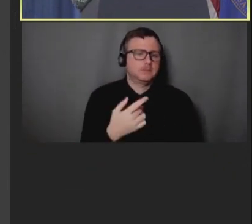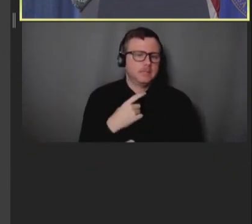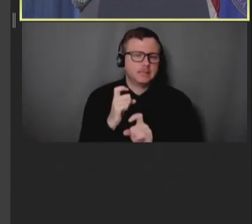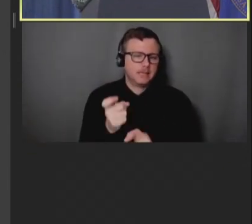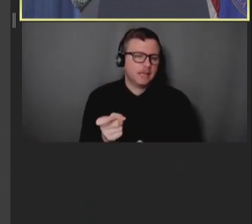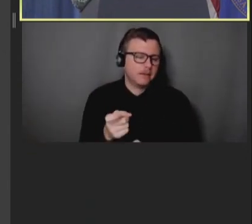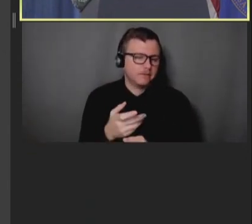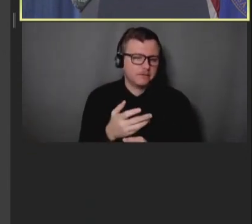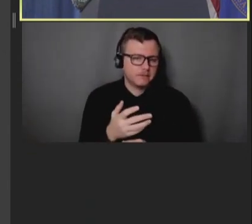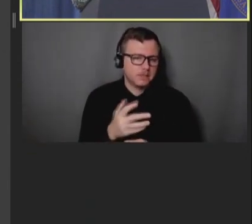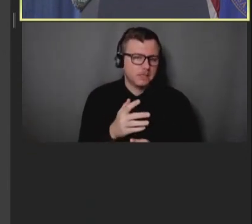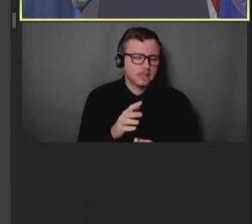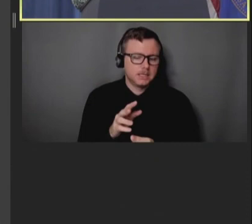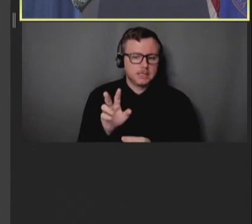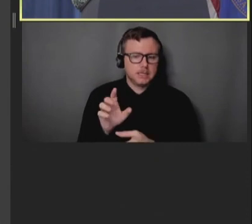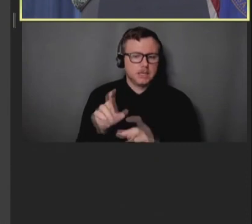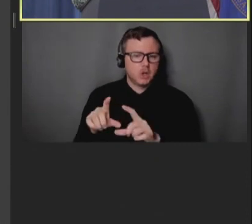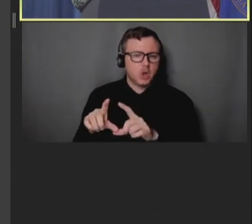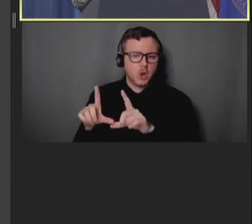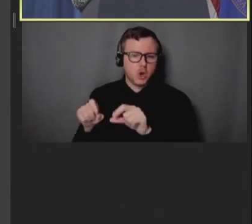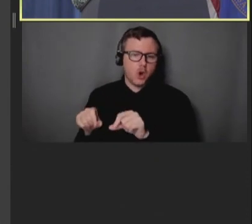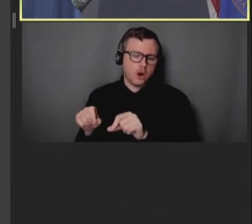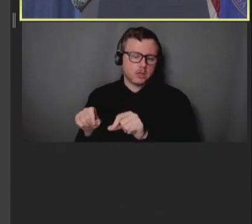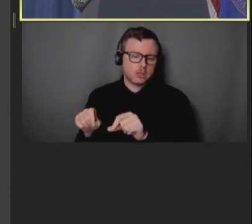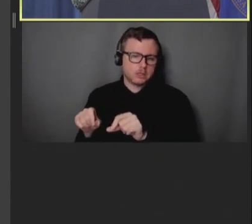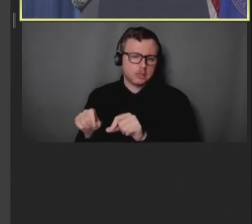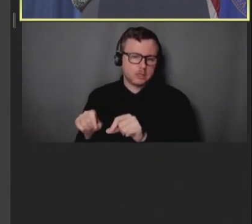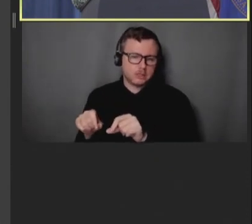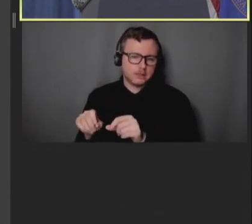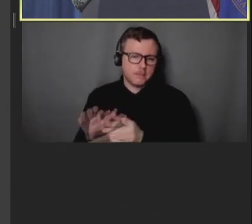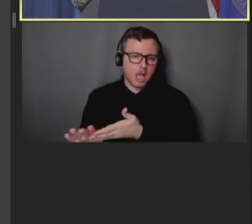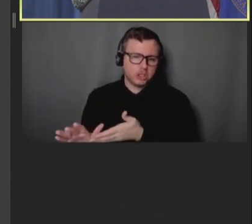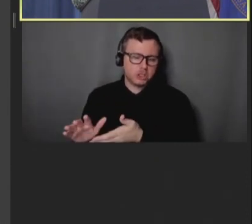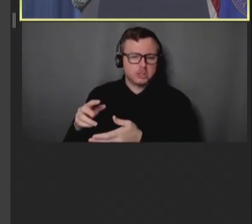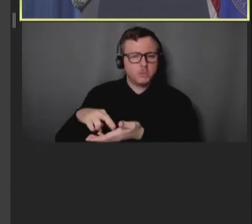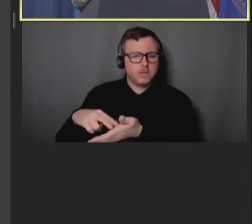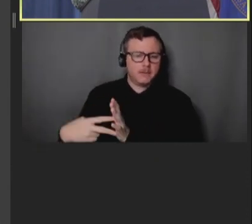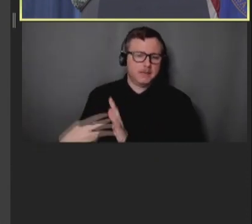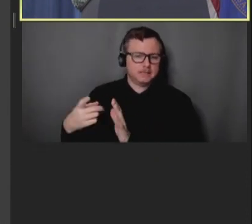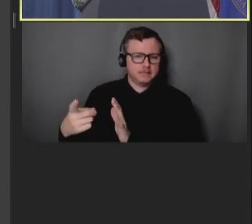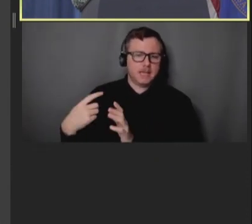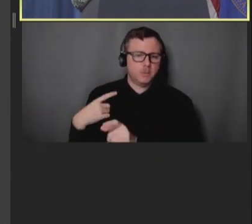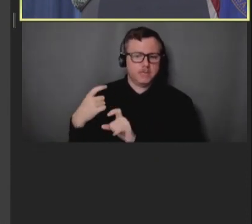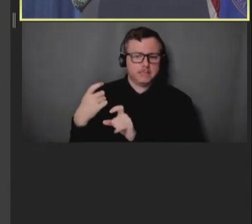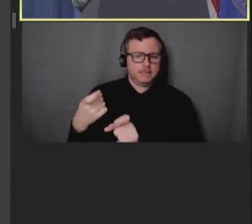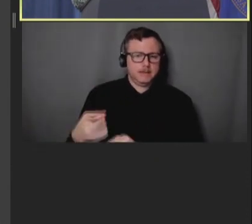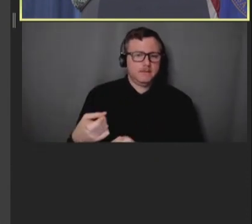Though I hate the term influencer, I'm going to use it. We called the influencers in the town